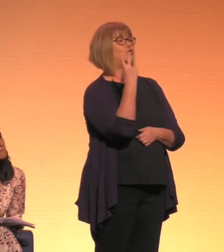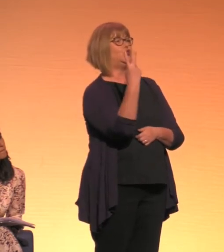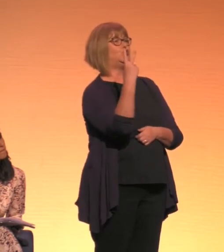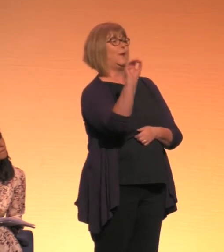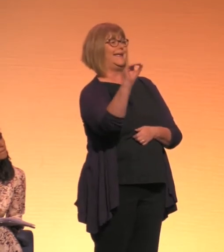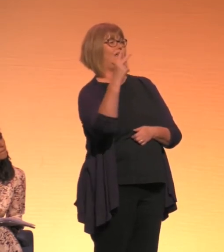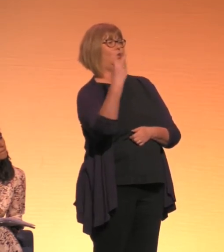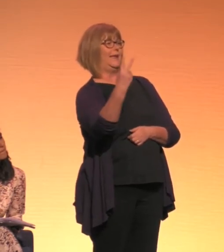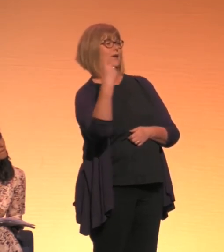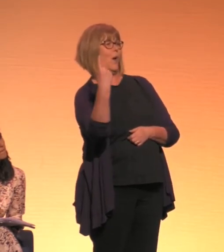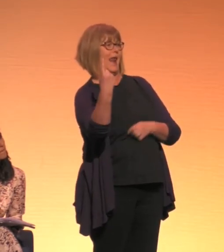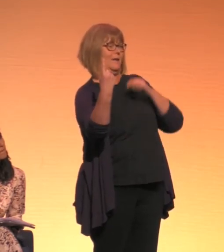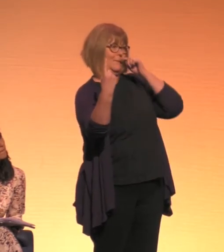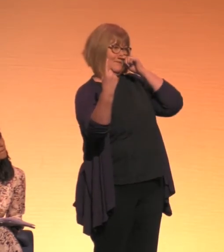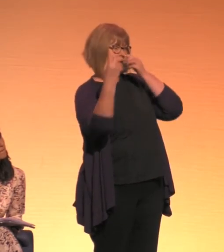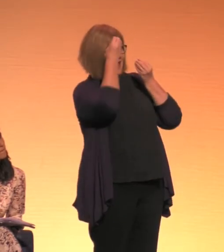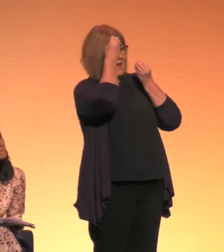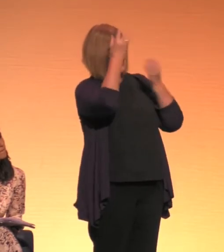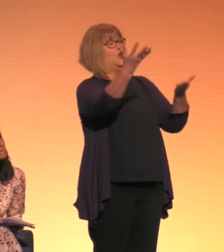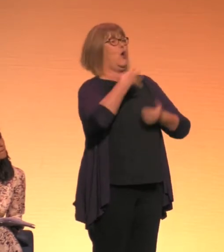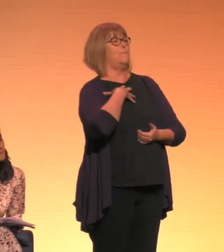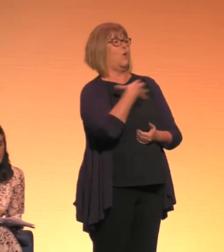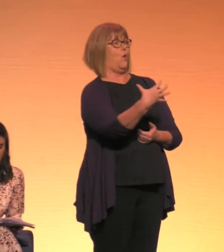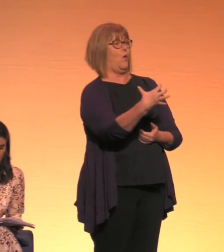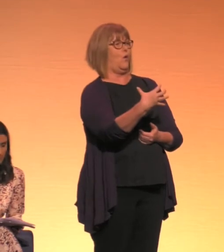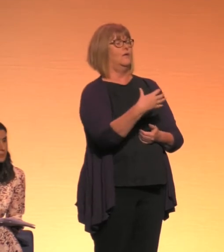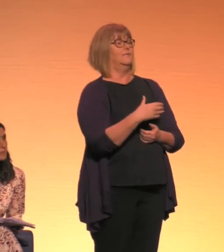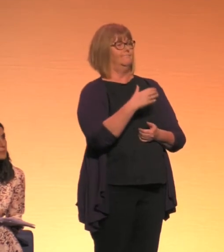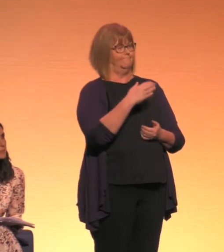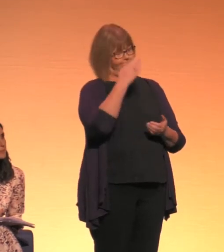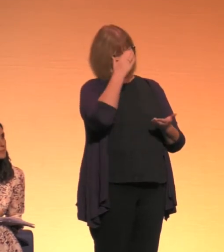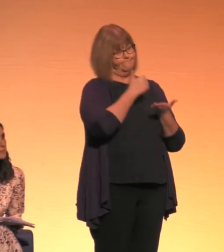So we'll let you know more about that is it firms up. Tēna koutou, tēna koutou, kia ora tatoa katou